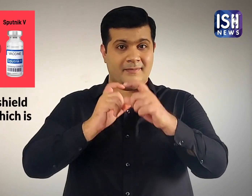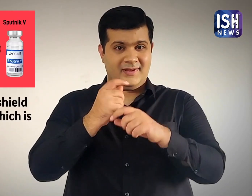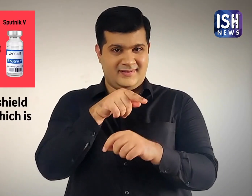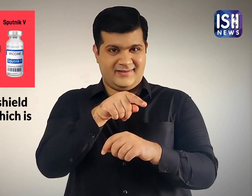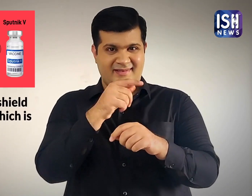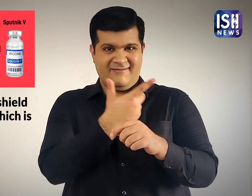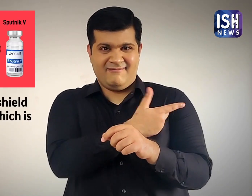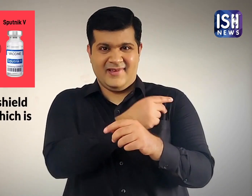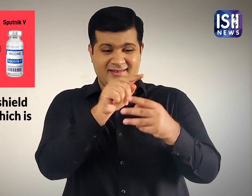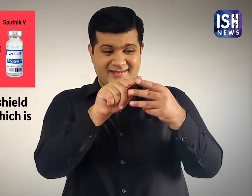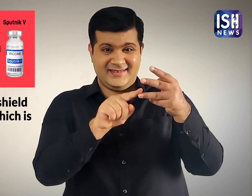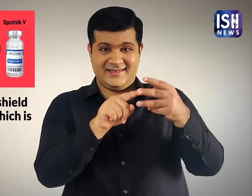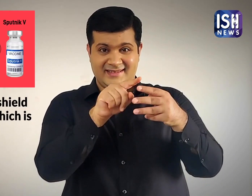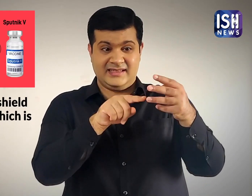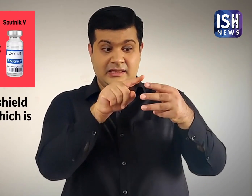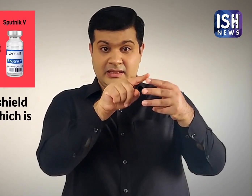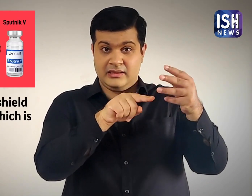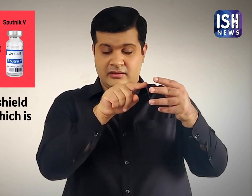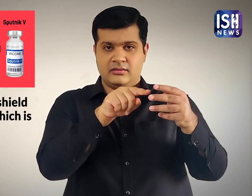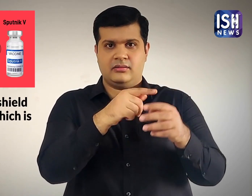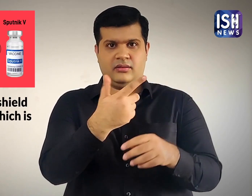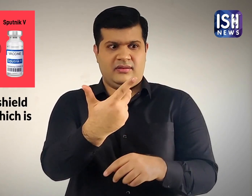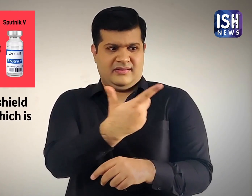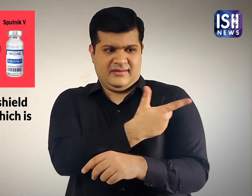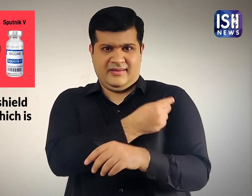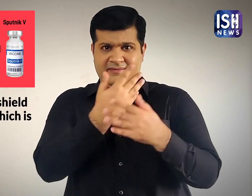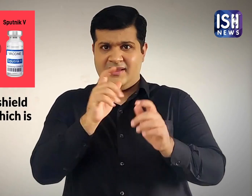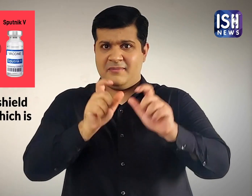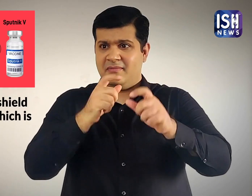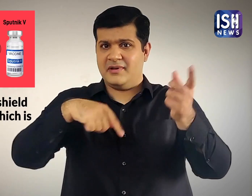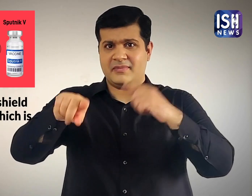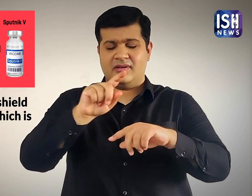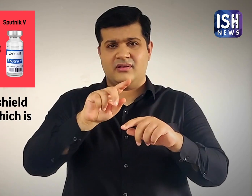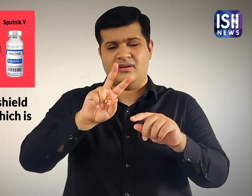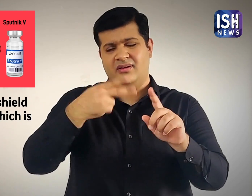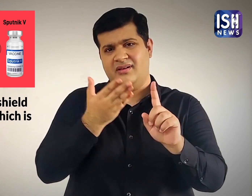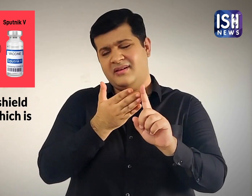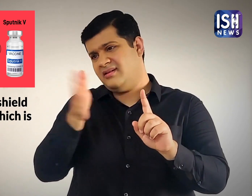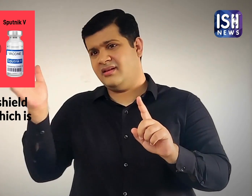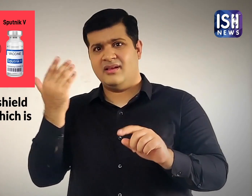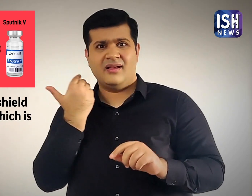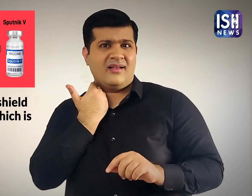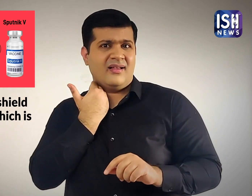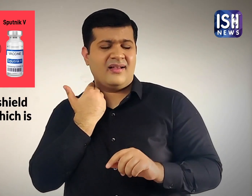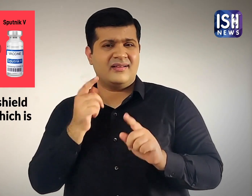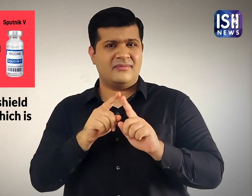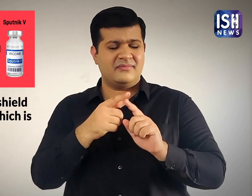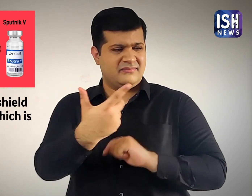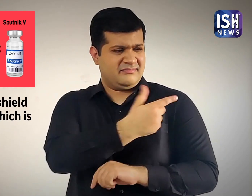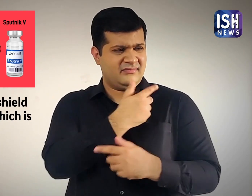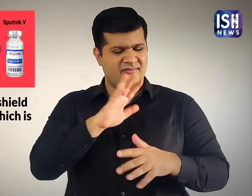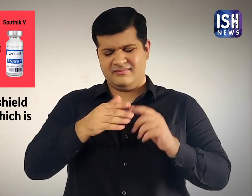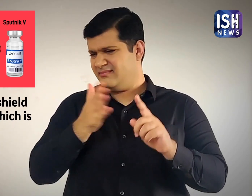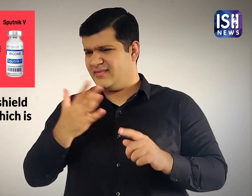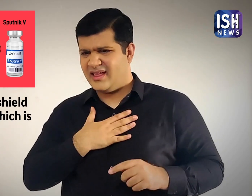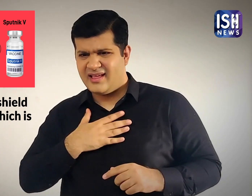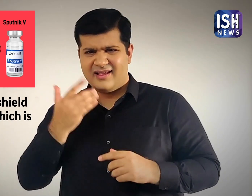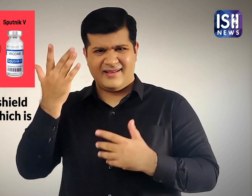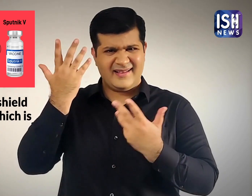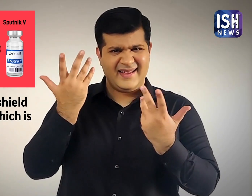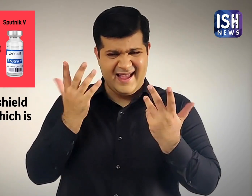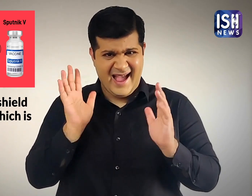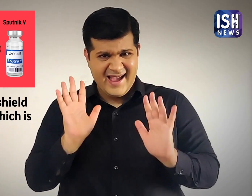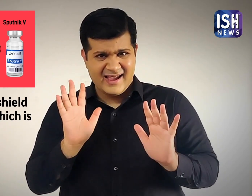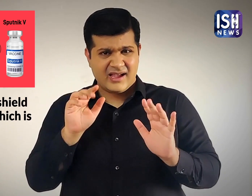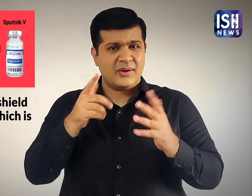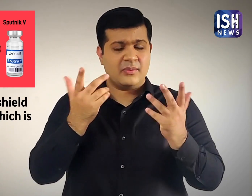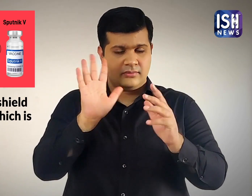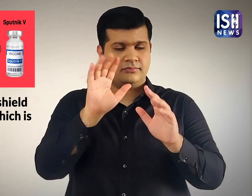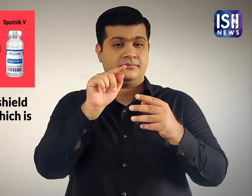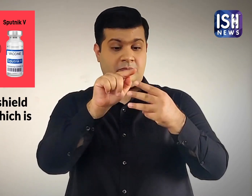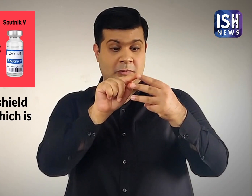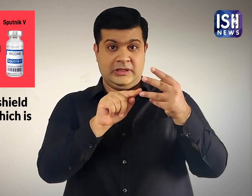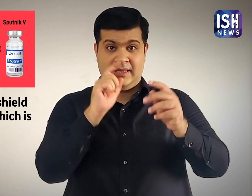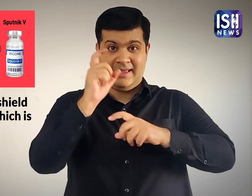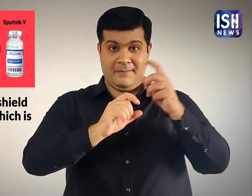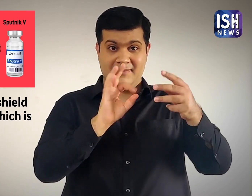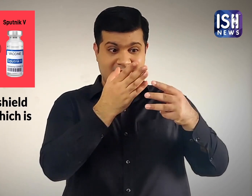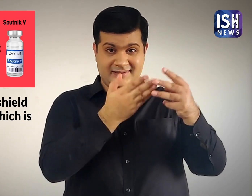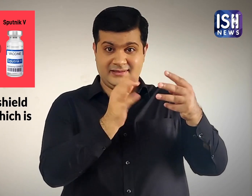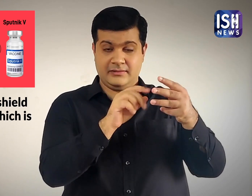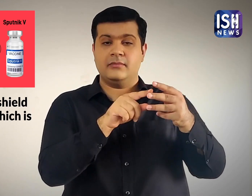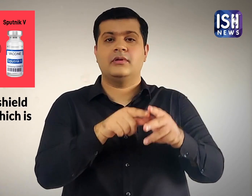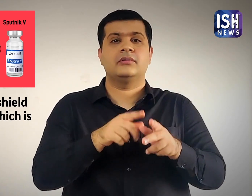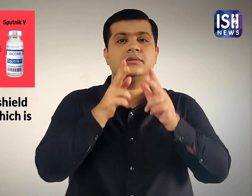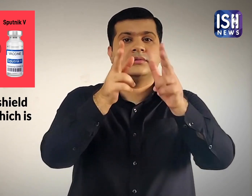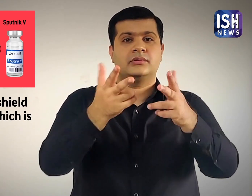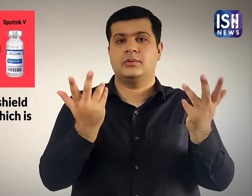4. Possible side-effects of the vaccine: